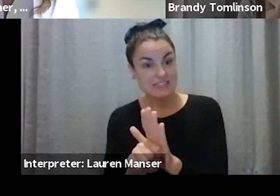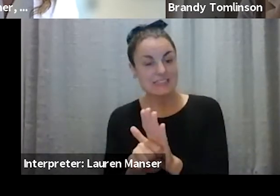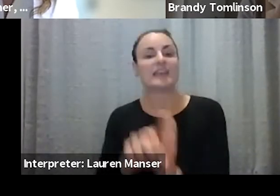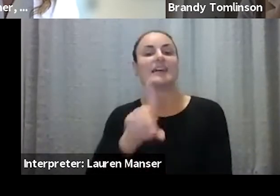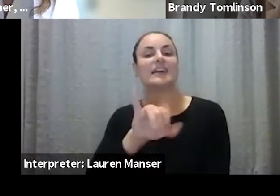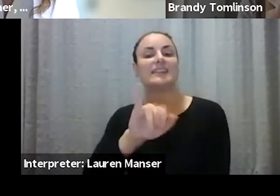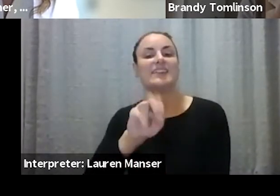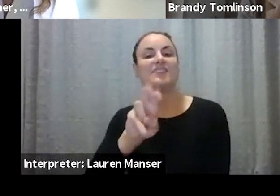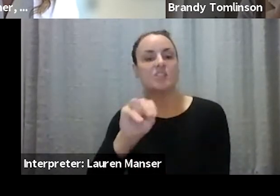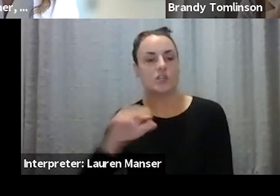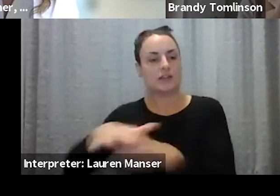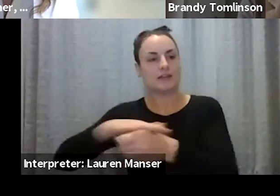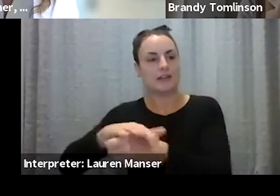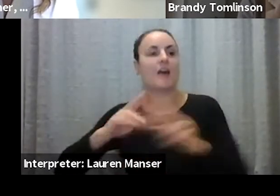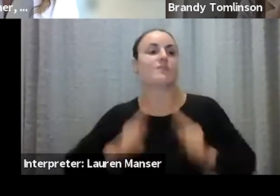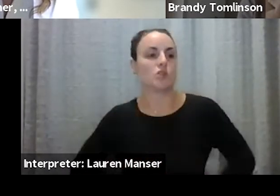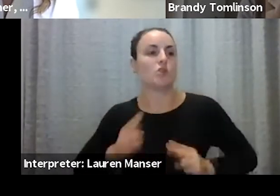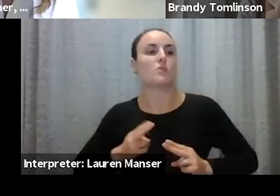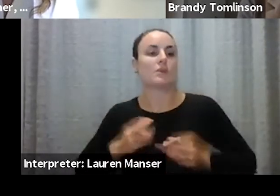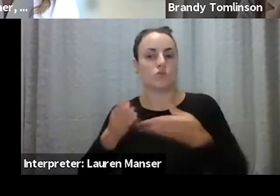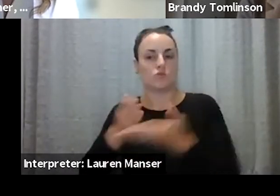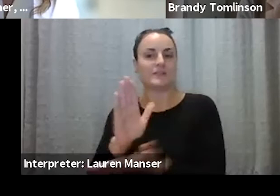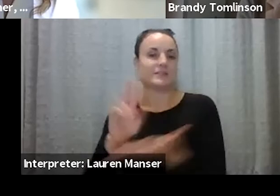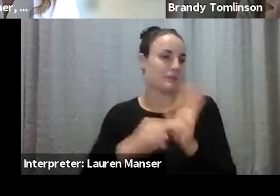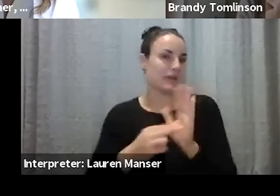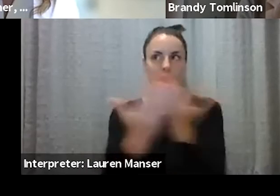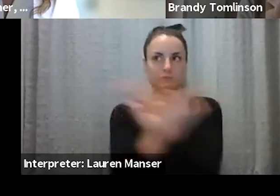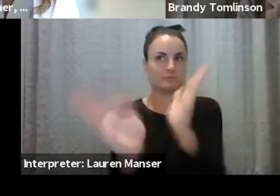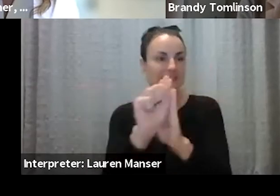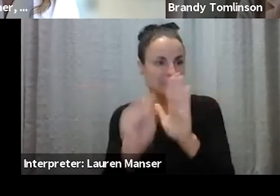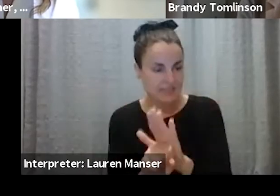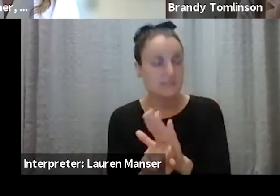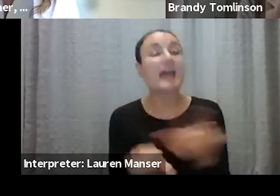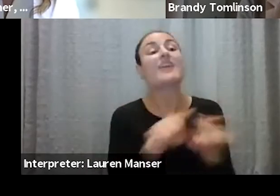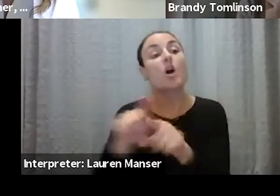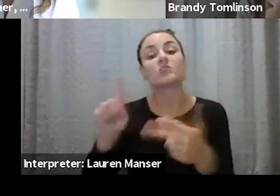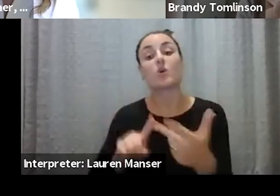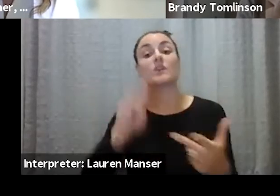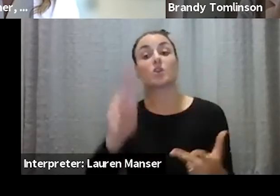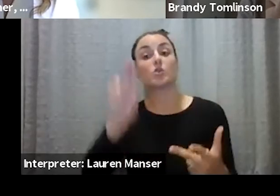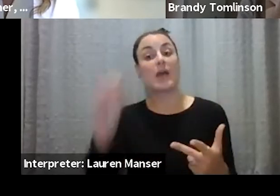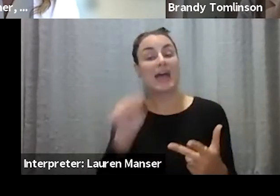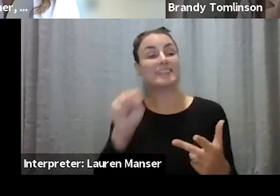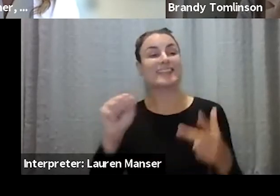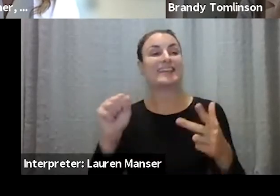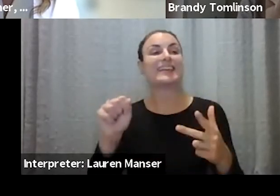And then you have the federal agency called the United States Equal Employment Opportunity Commission,